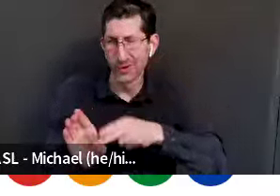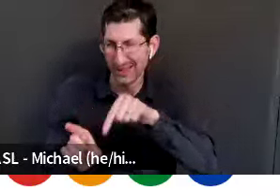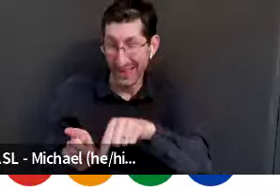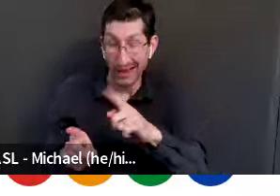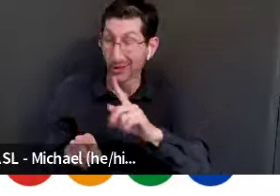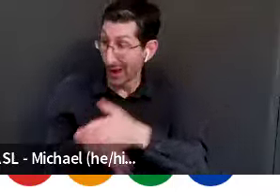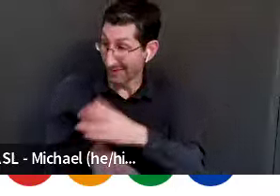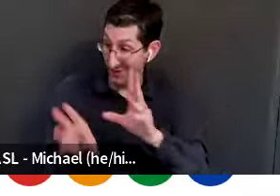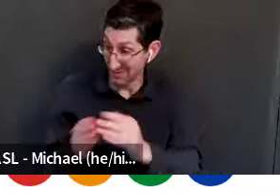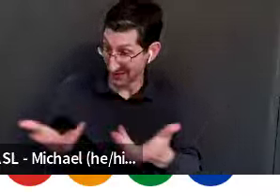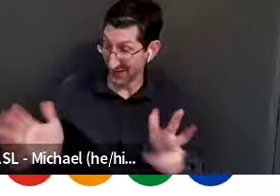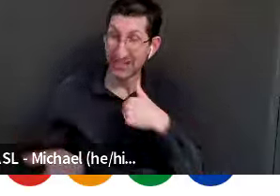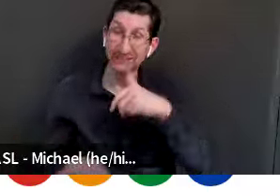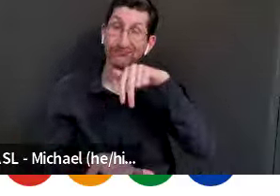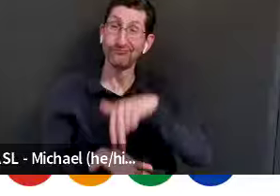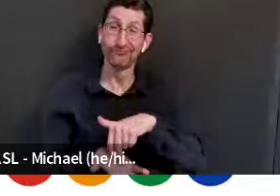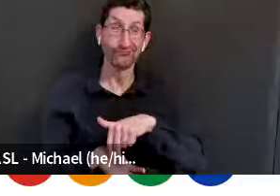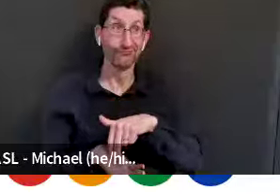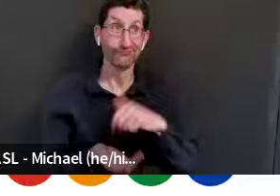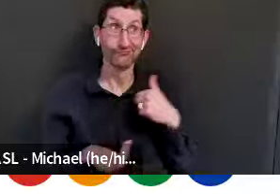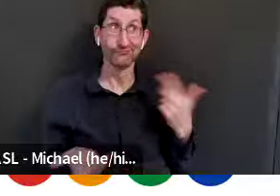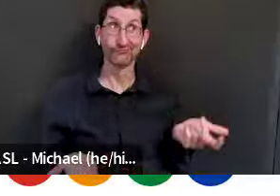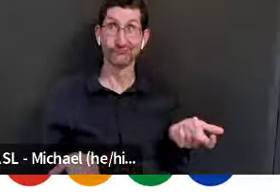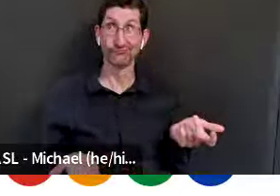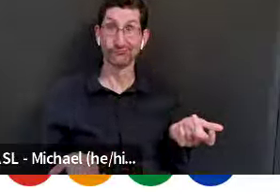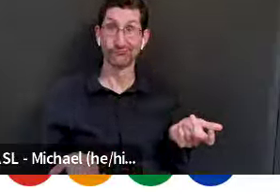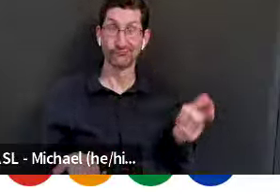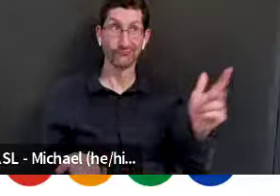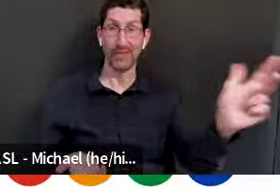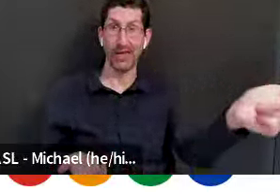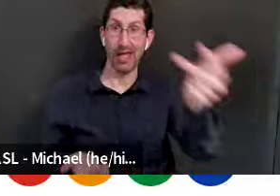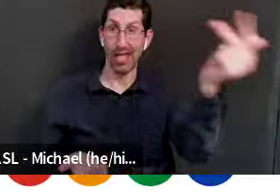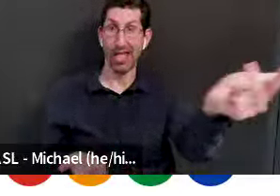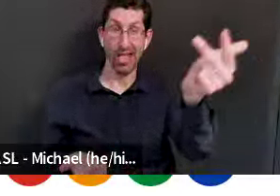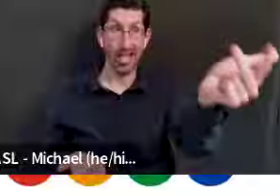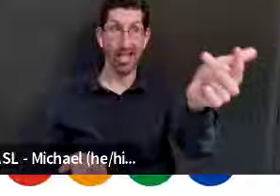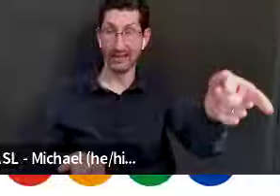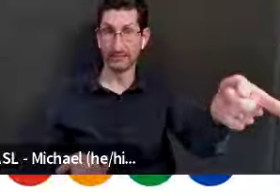INDEPENDENT LIVING. AFTER I FINISHED A MEETING, I